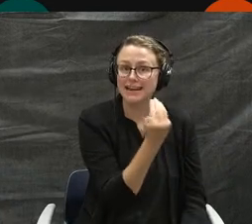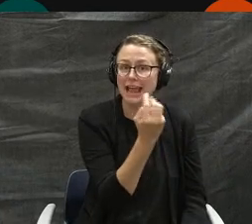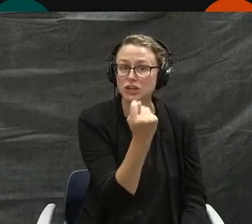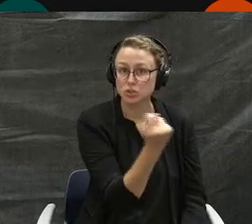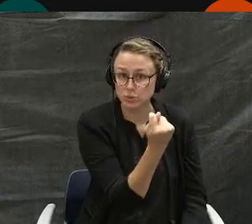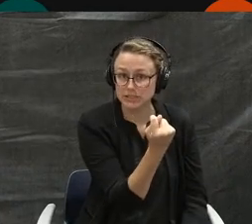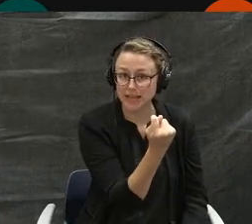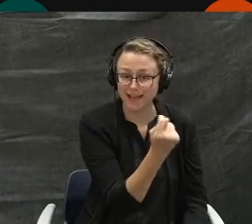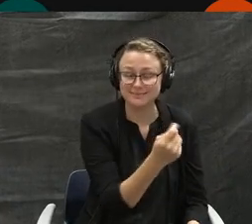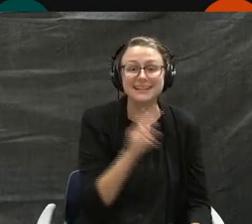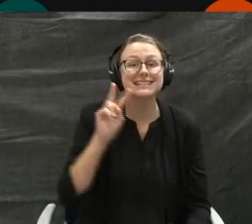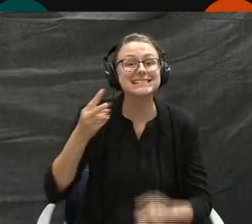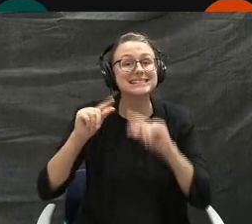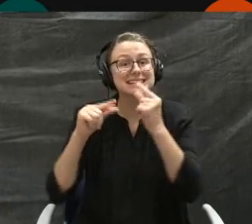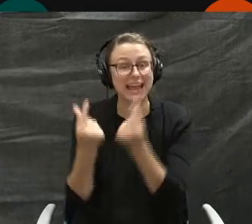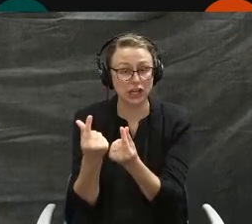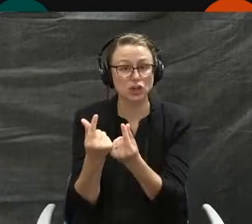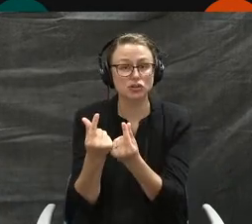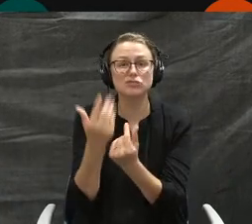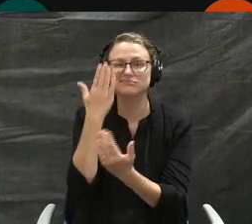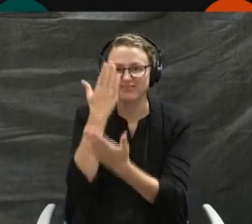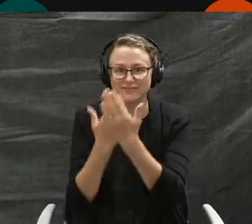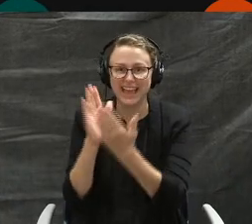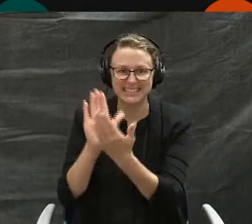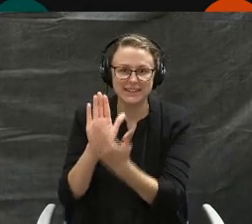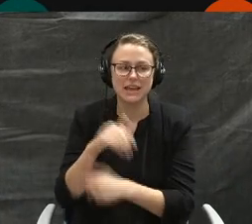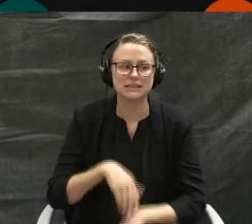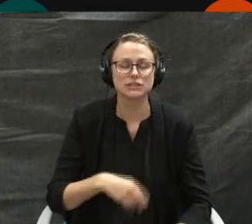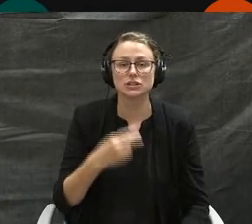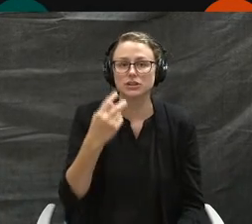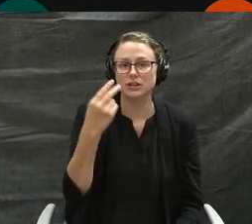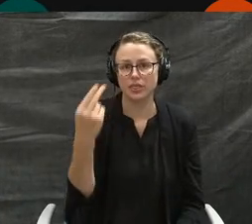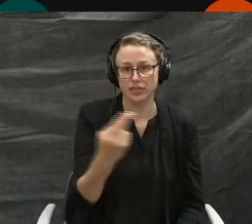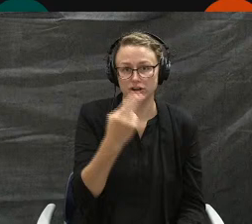group of students who had face to face instruction on Thursday